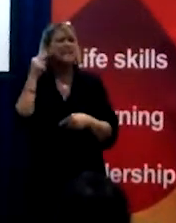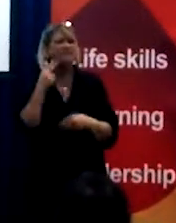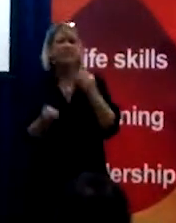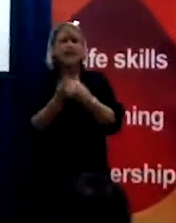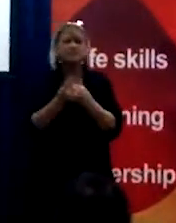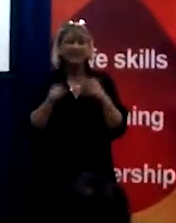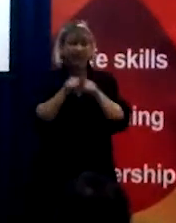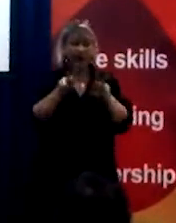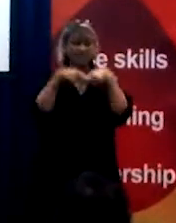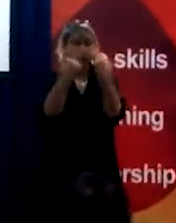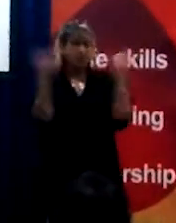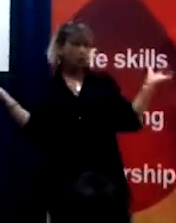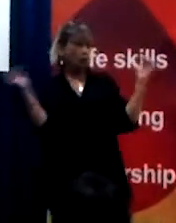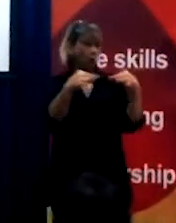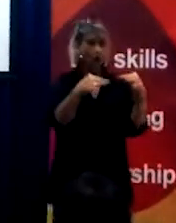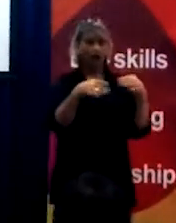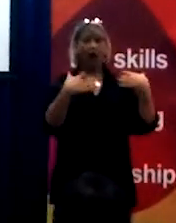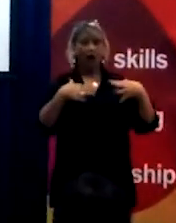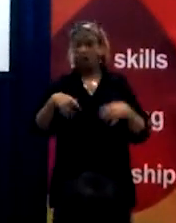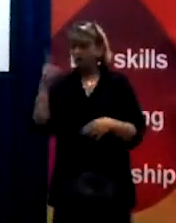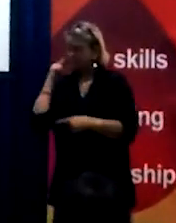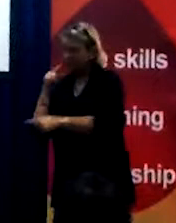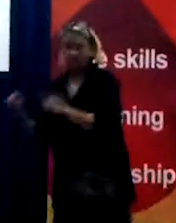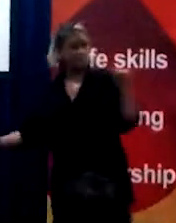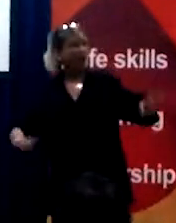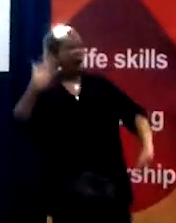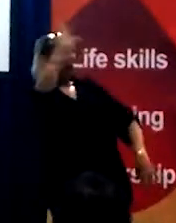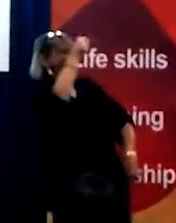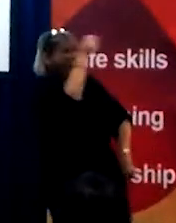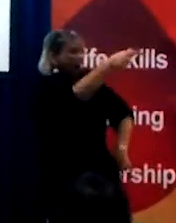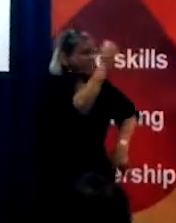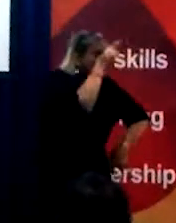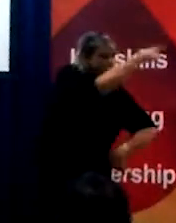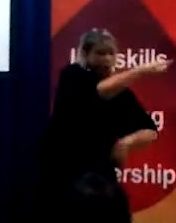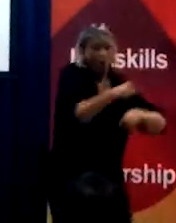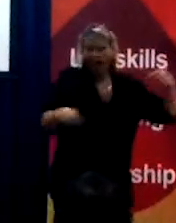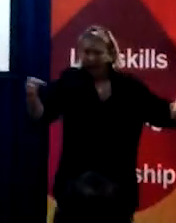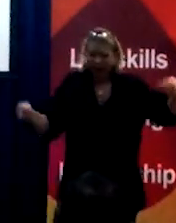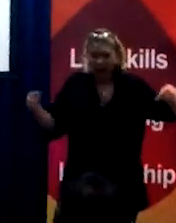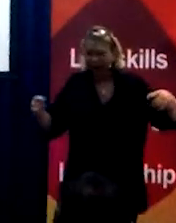Here we have our students meeting up with some students from before, and they’re very excited to see each other.